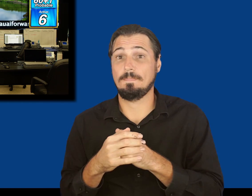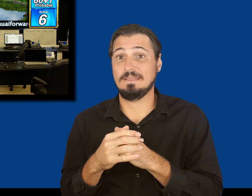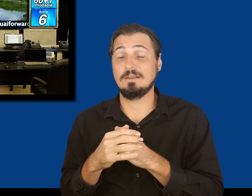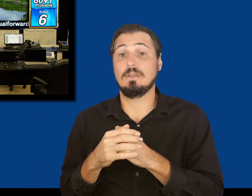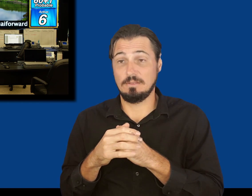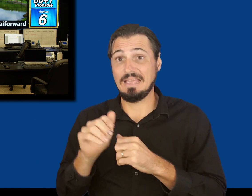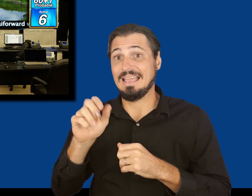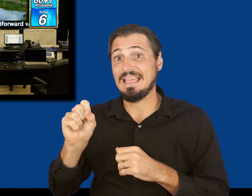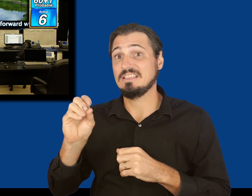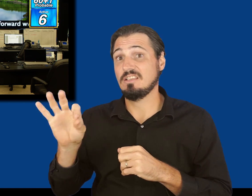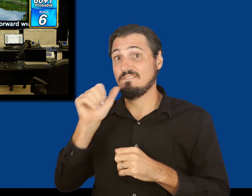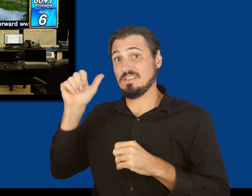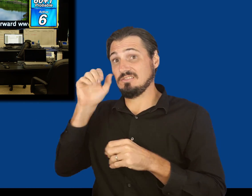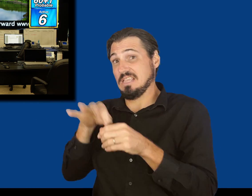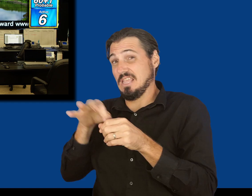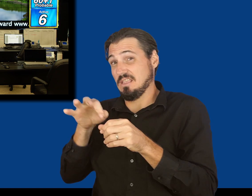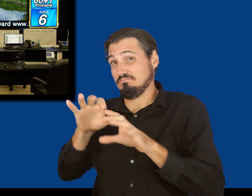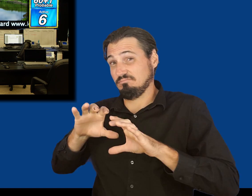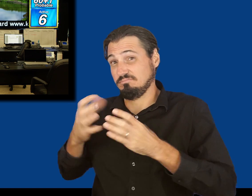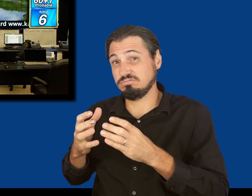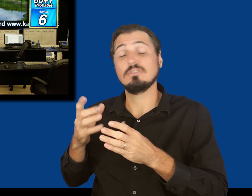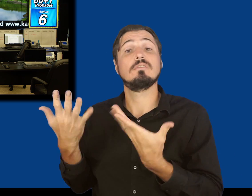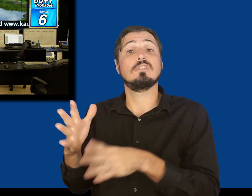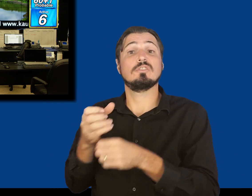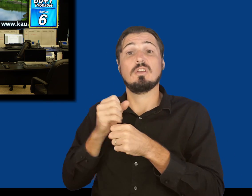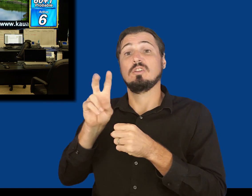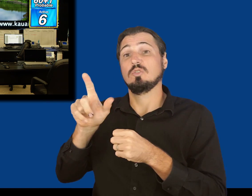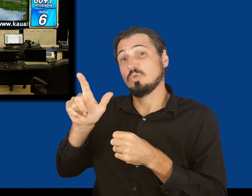The elections division has received more than 29,480